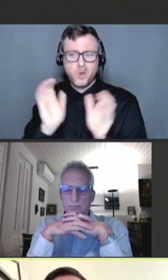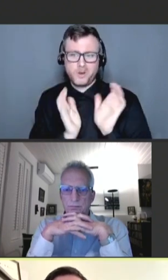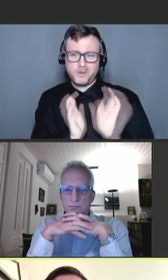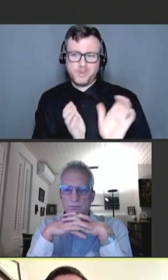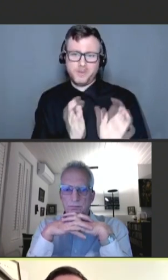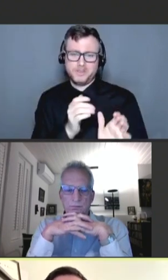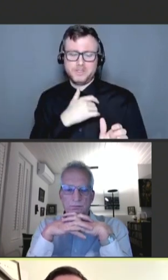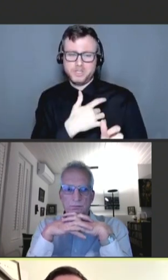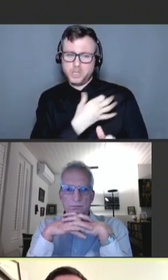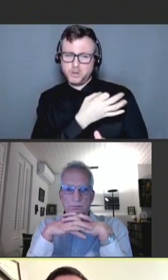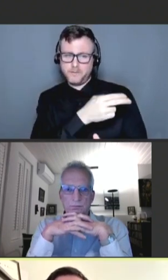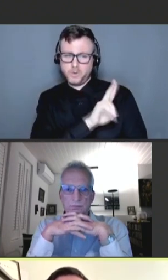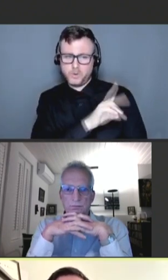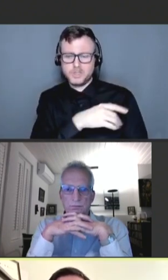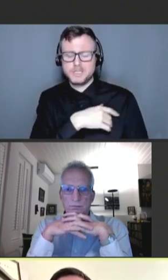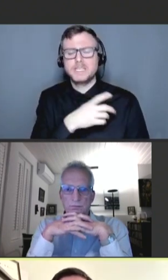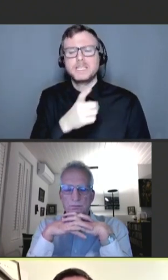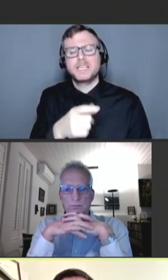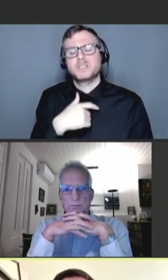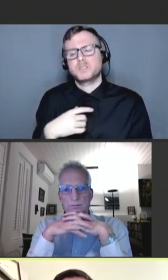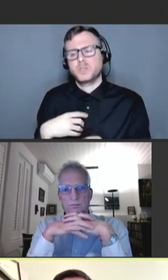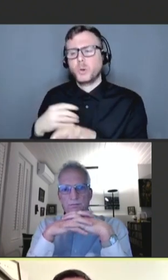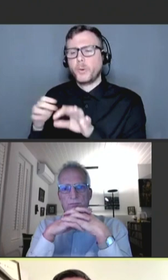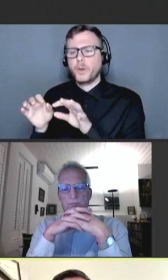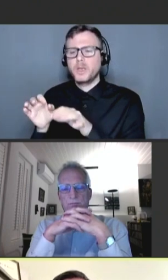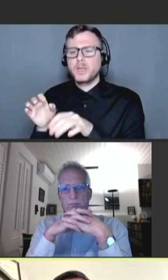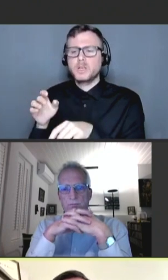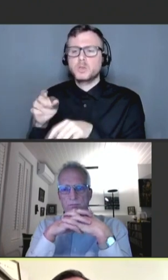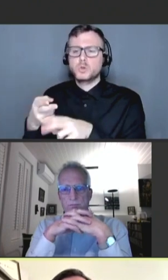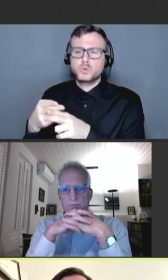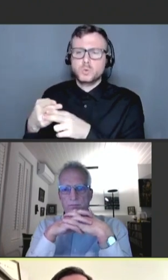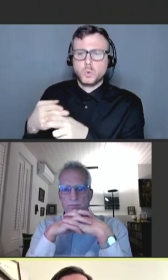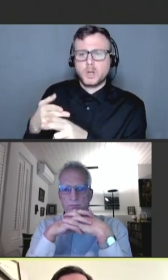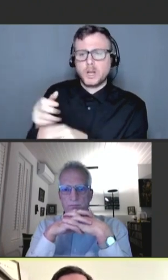And there's a post-acute manifestation. Not only -- the risk is higher, but also the breadth of